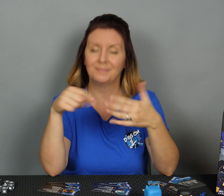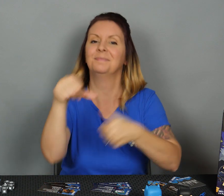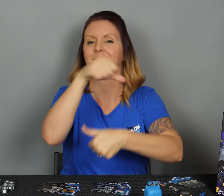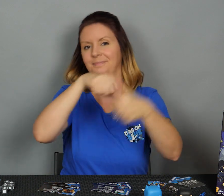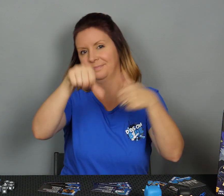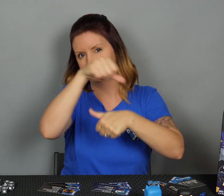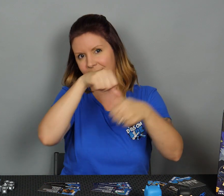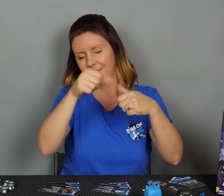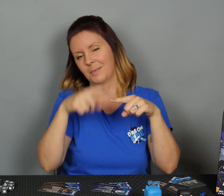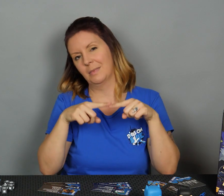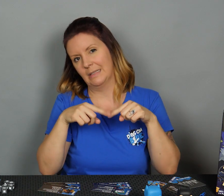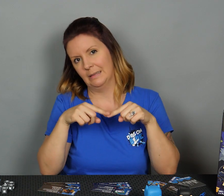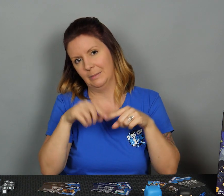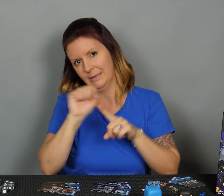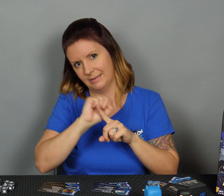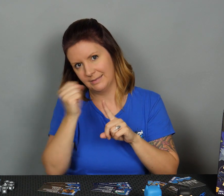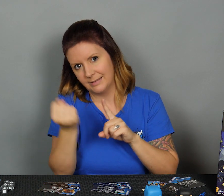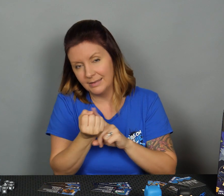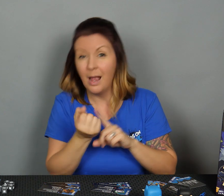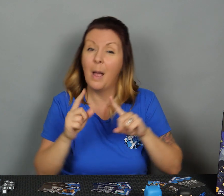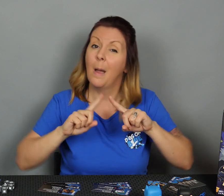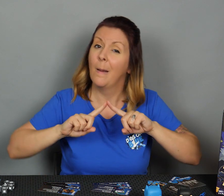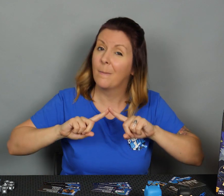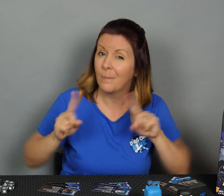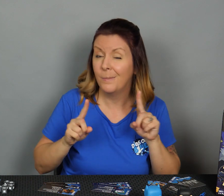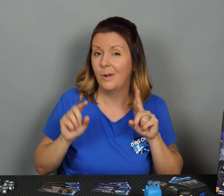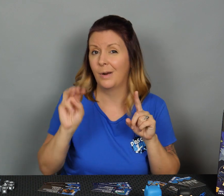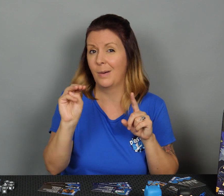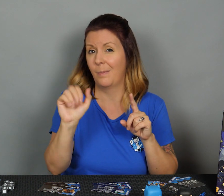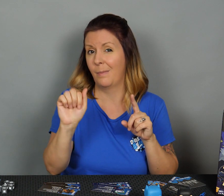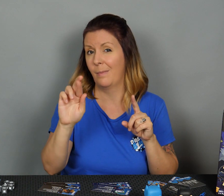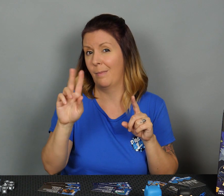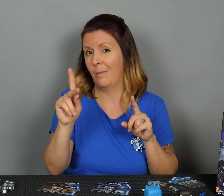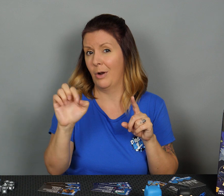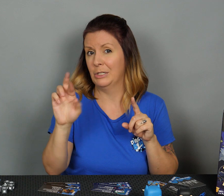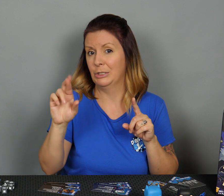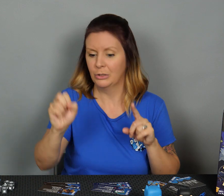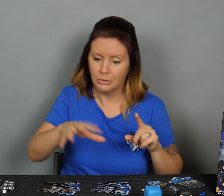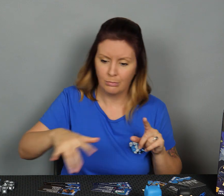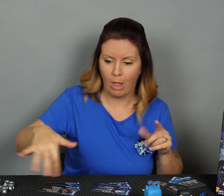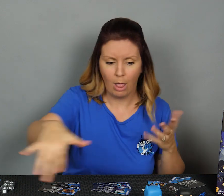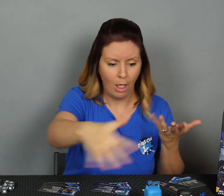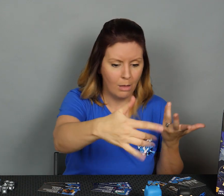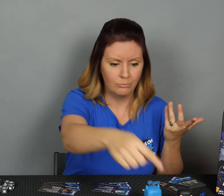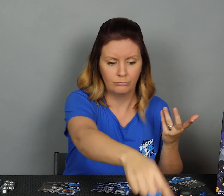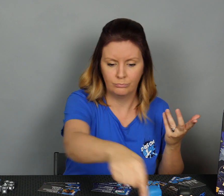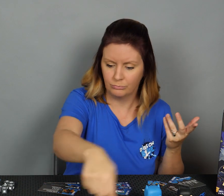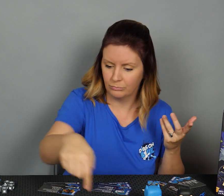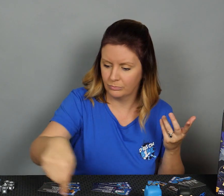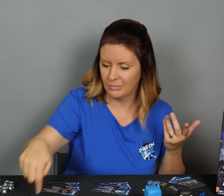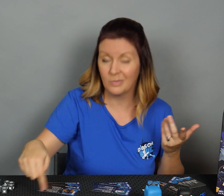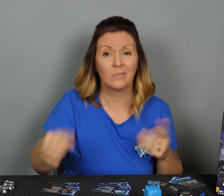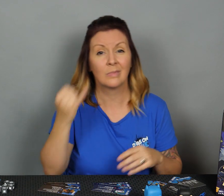The third possibility is to interact. This depends on the scenario, but basically there are a bunch of markers on the board,